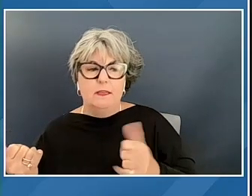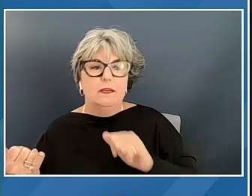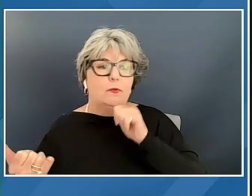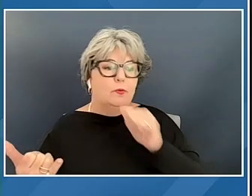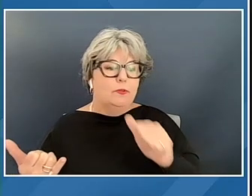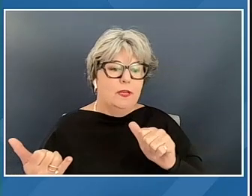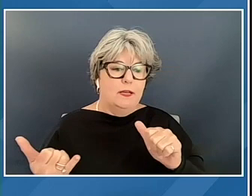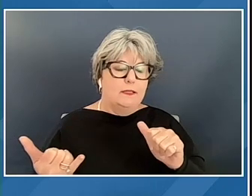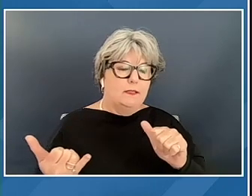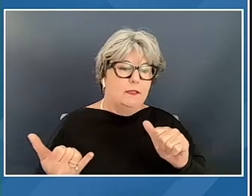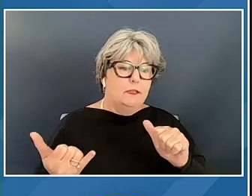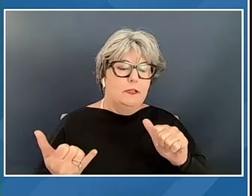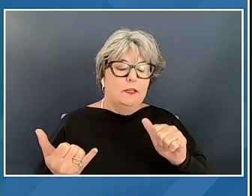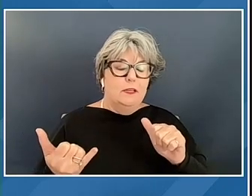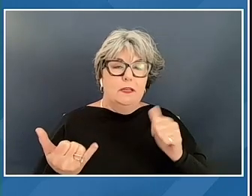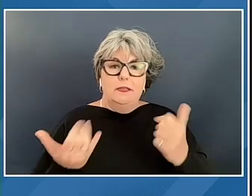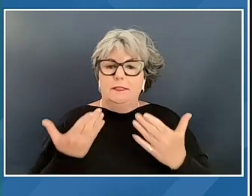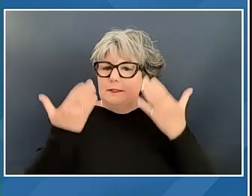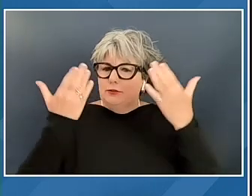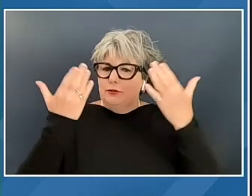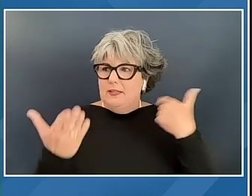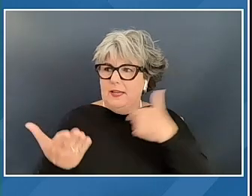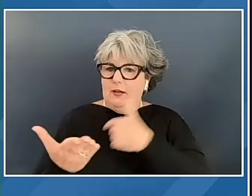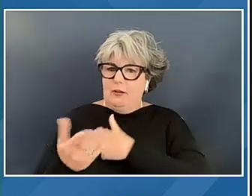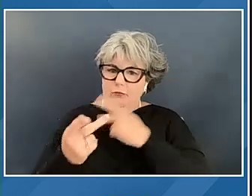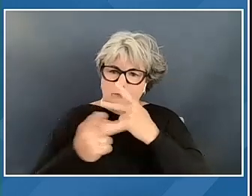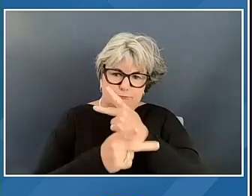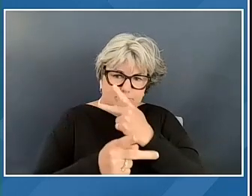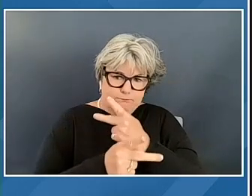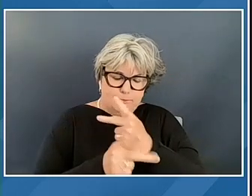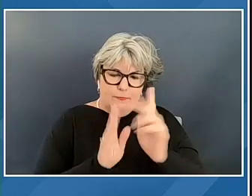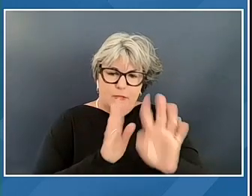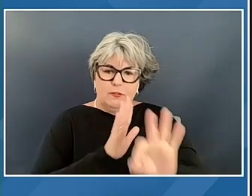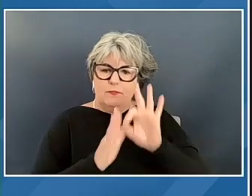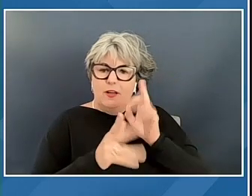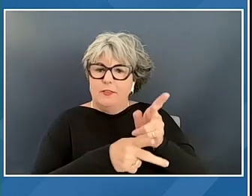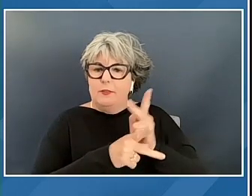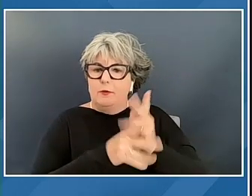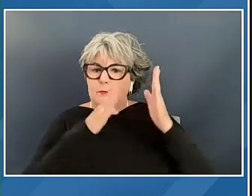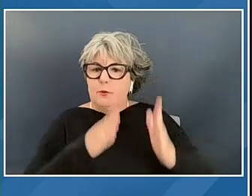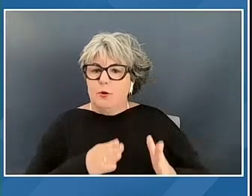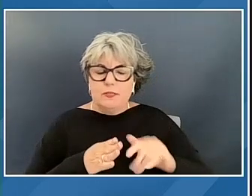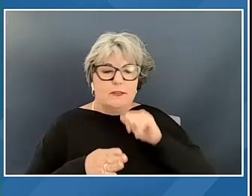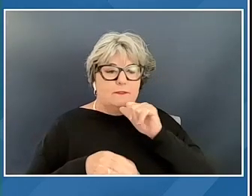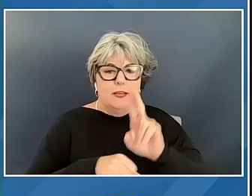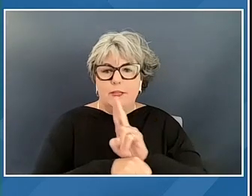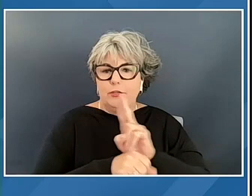committee, how could we find those borrowers who have not availed themselves to these programs and then automatically